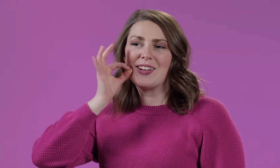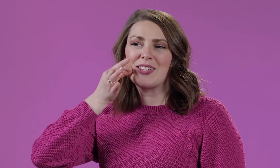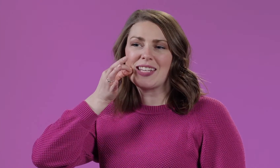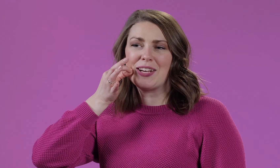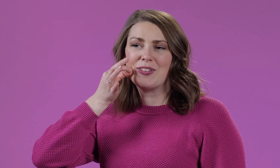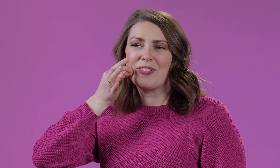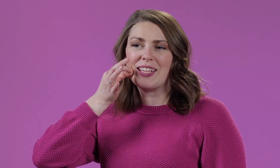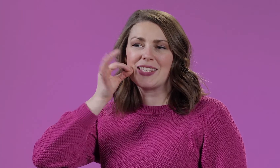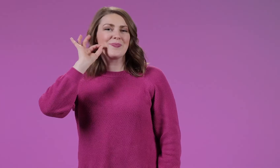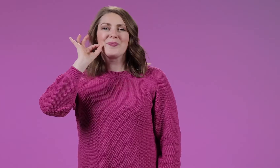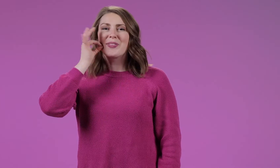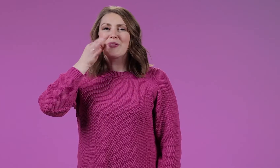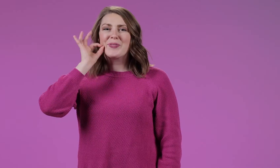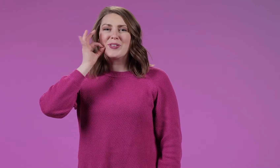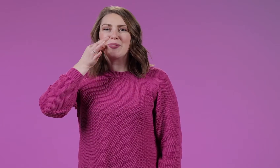on the side of your face. FRUIT